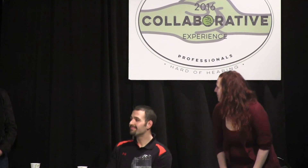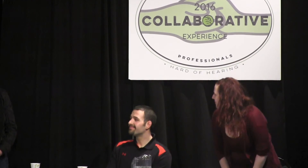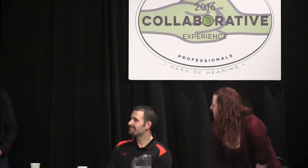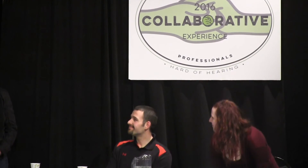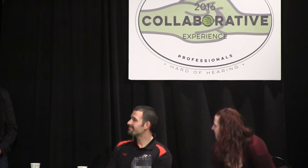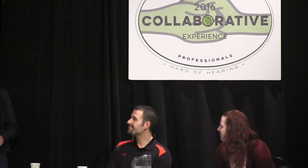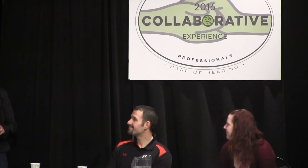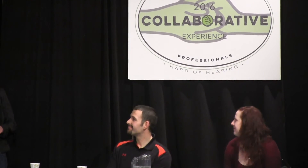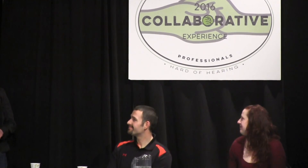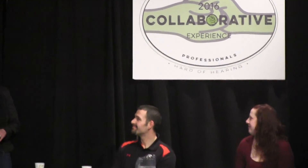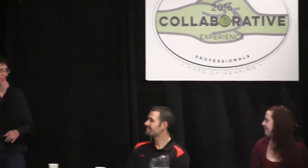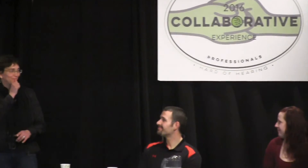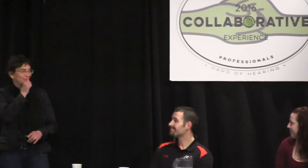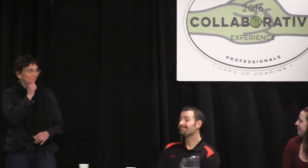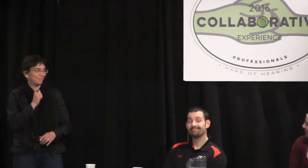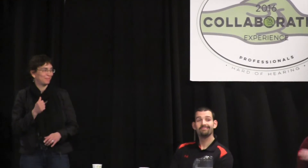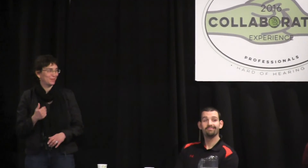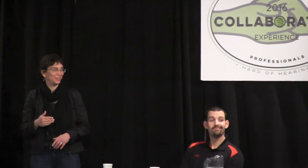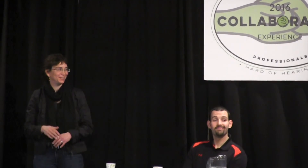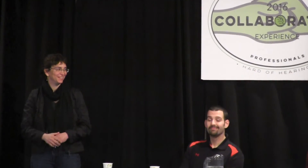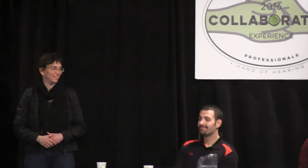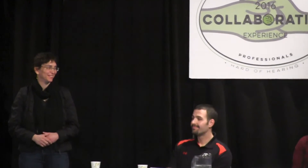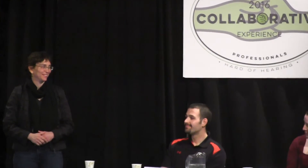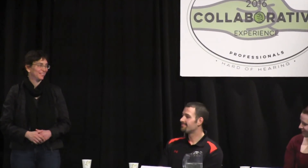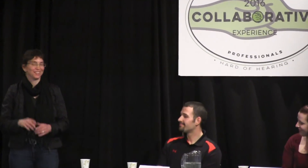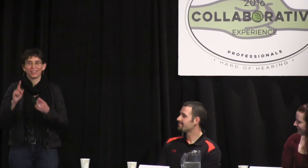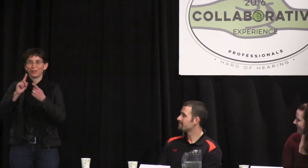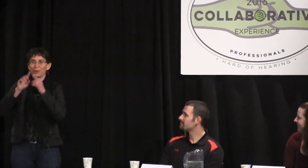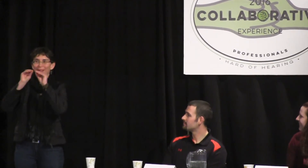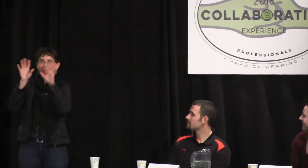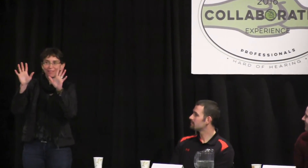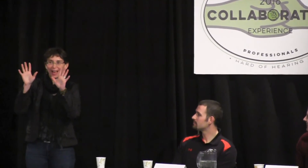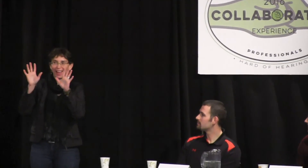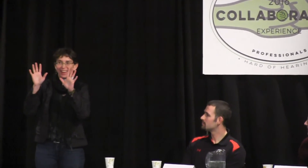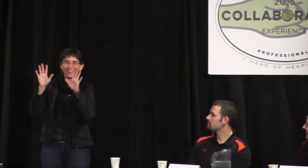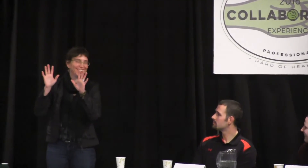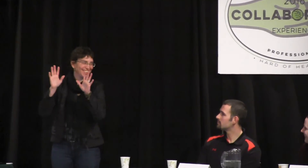and now I've got a full time position. Elise: You've been very patient, though, that's good.